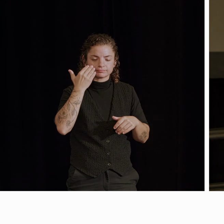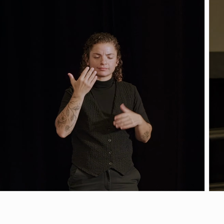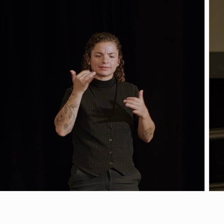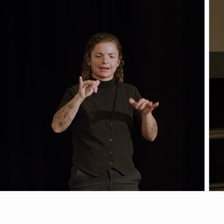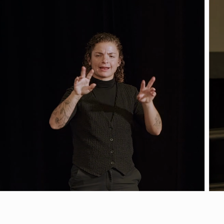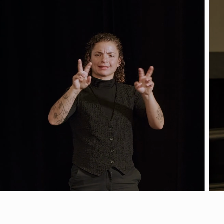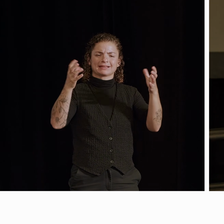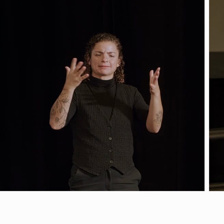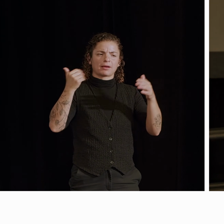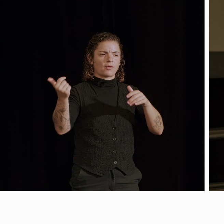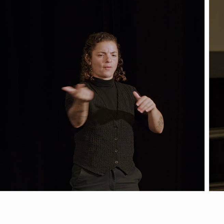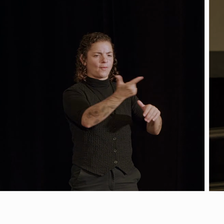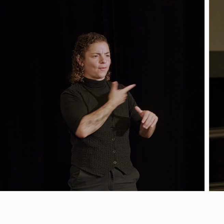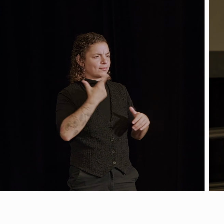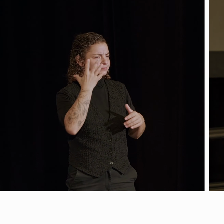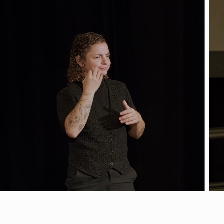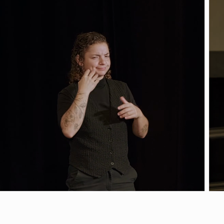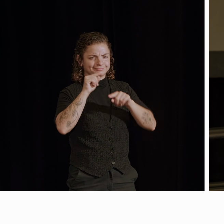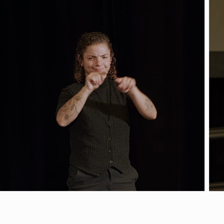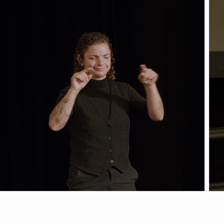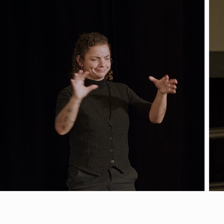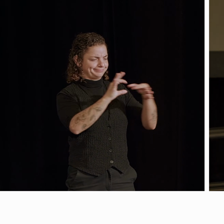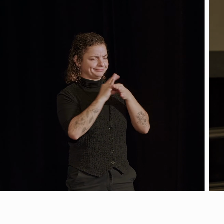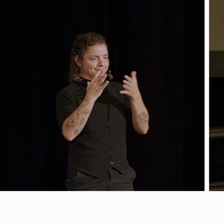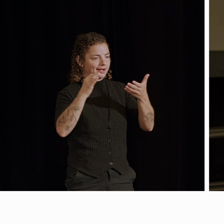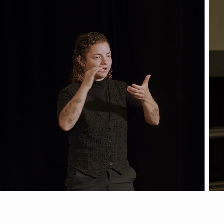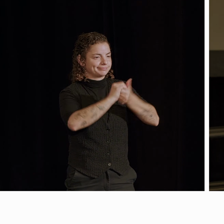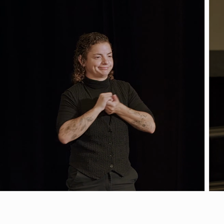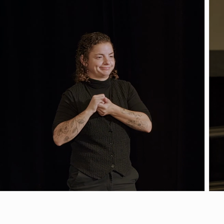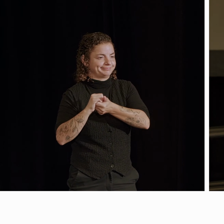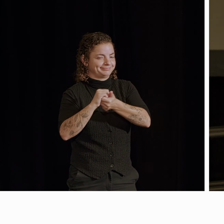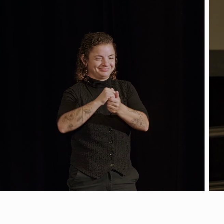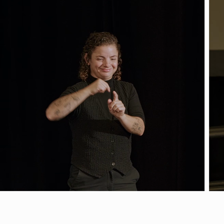Partnership with Be My Eyes, with the Oscar Mike Foundation,